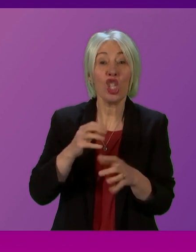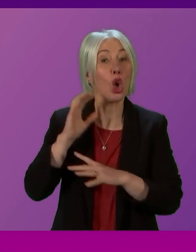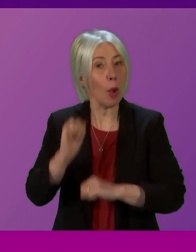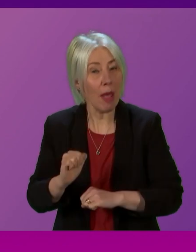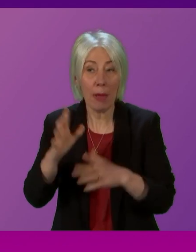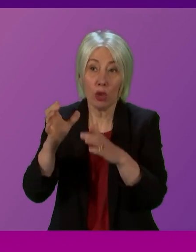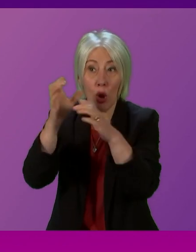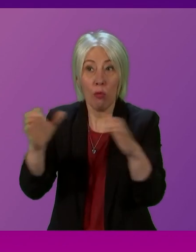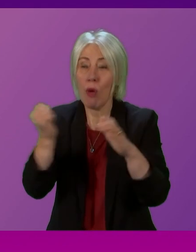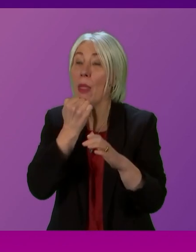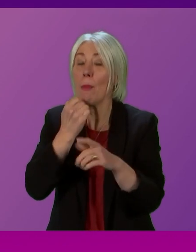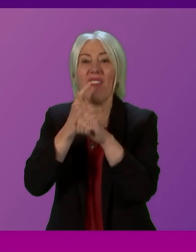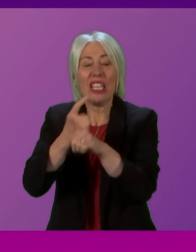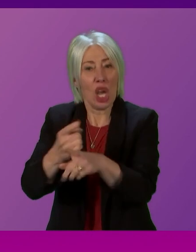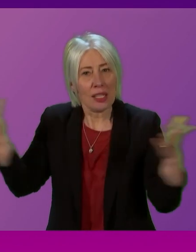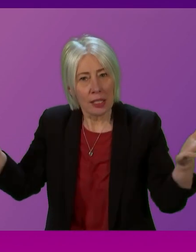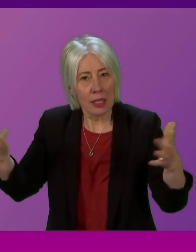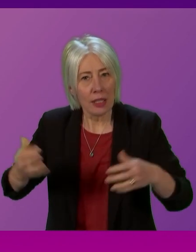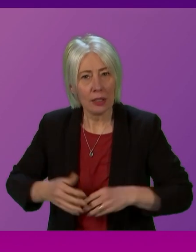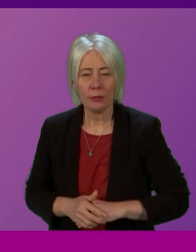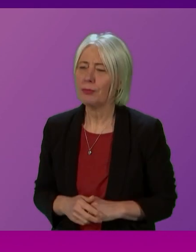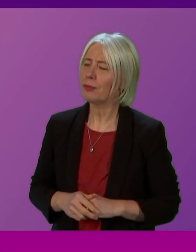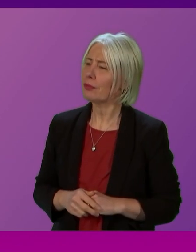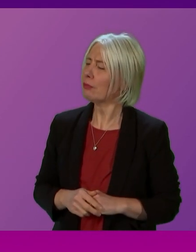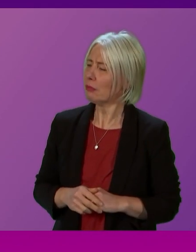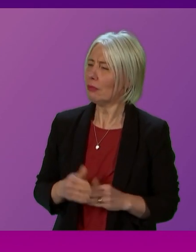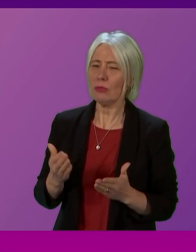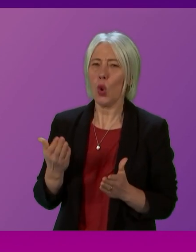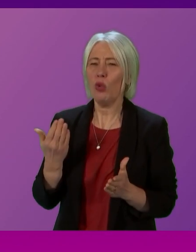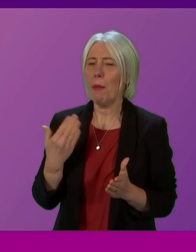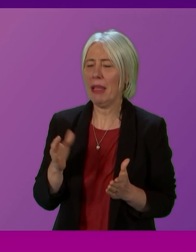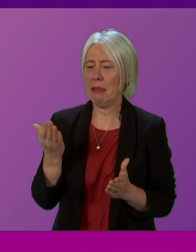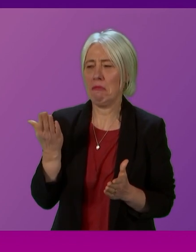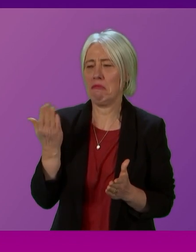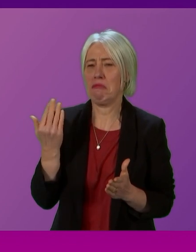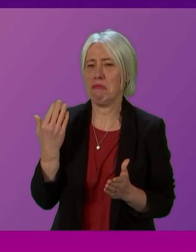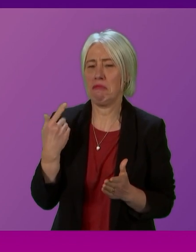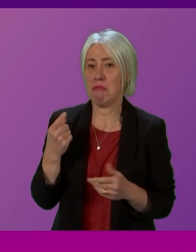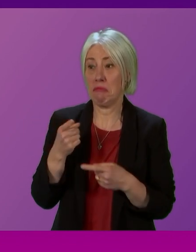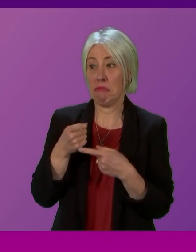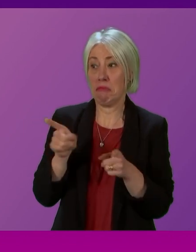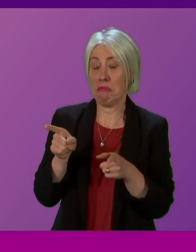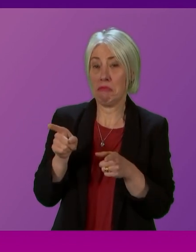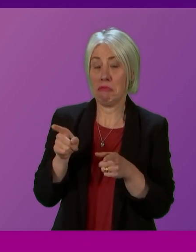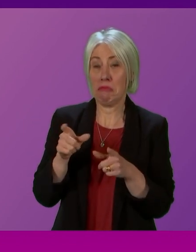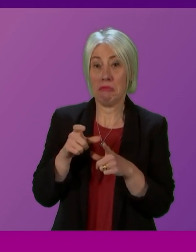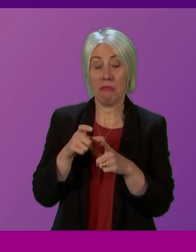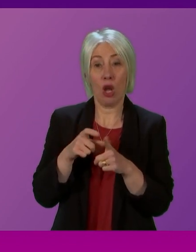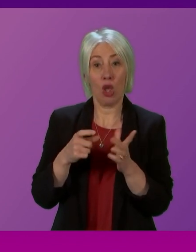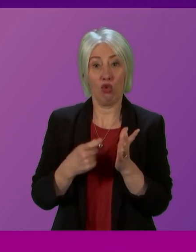It is only a couple of weeks since Stephen Kerr’s leader in this Parliament said that